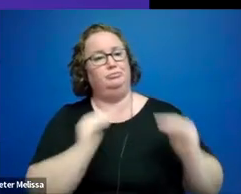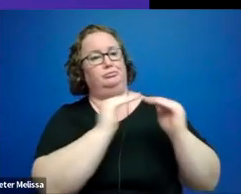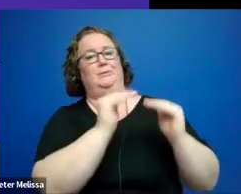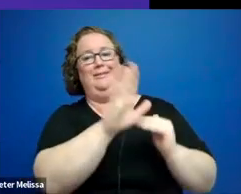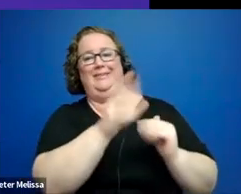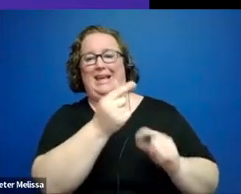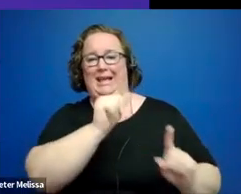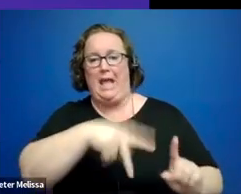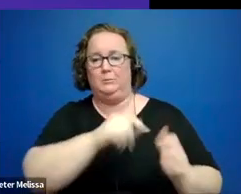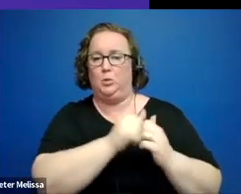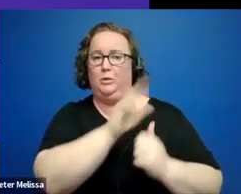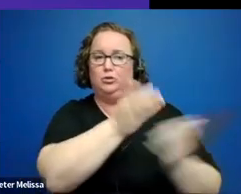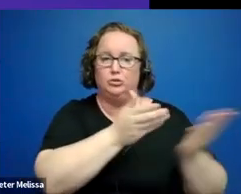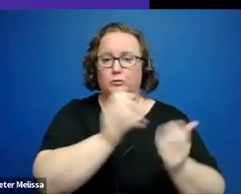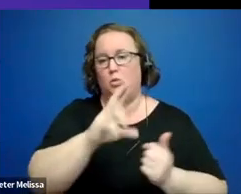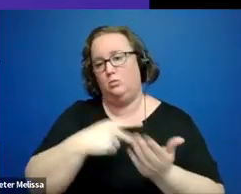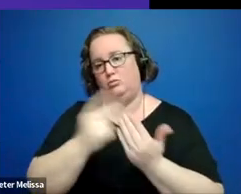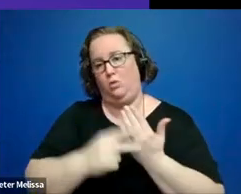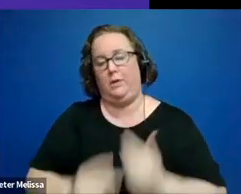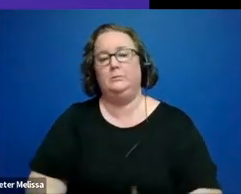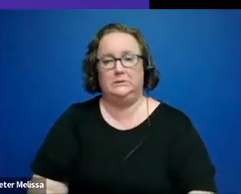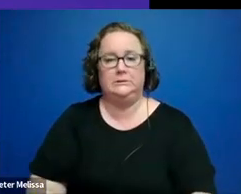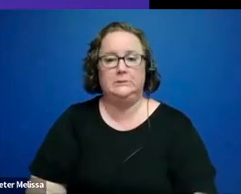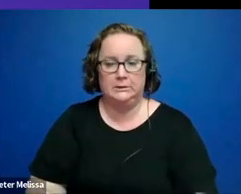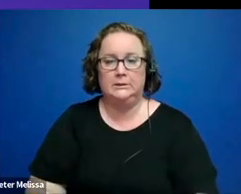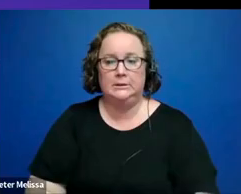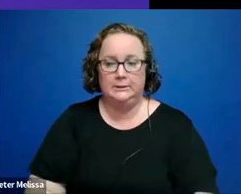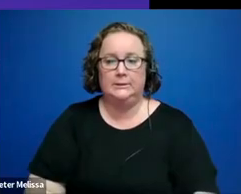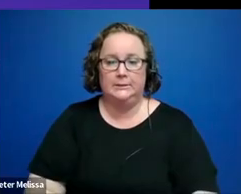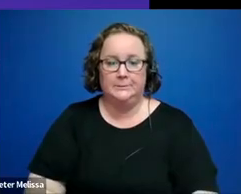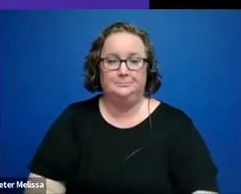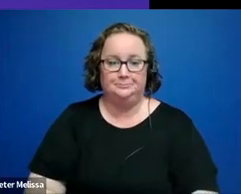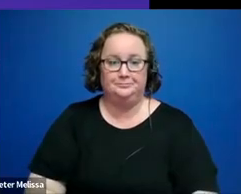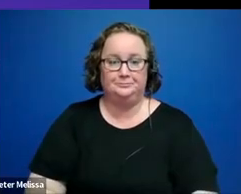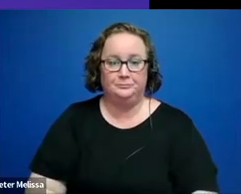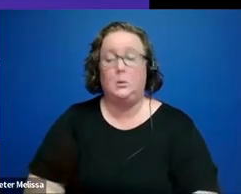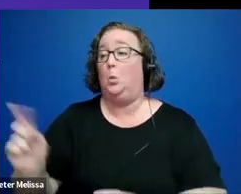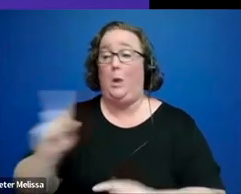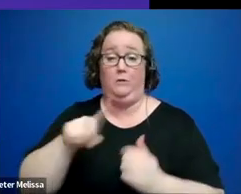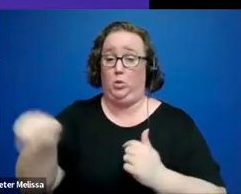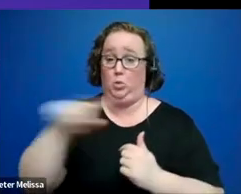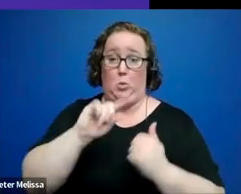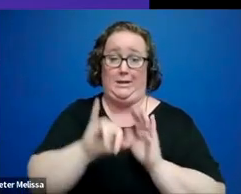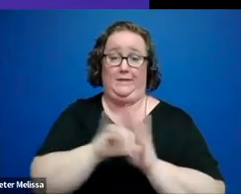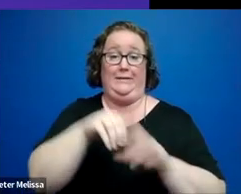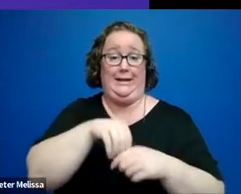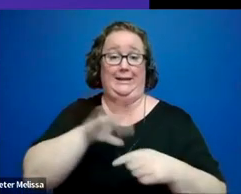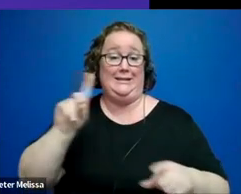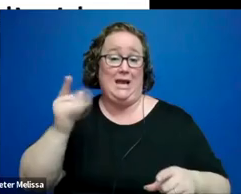programs in which you identify through the dashboard. Next slide, please.